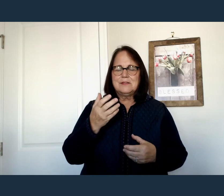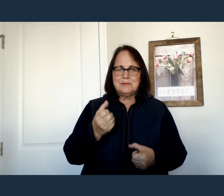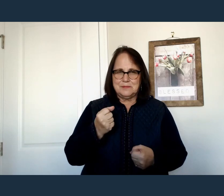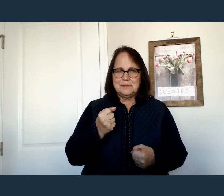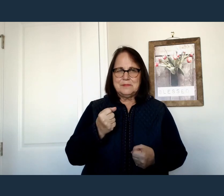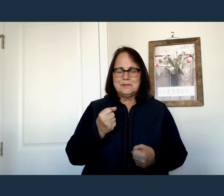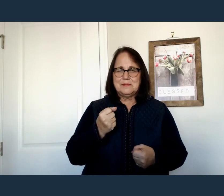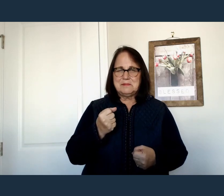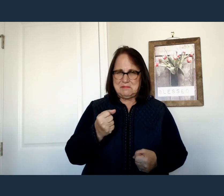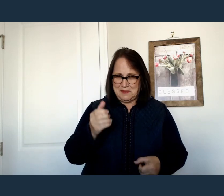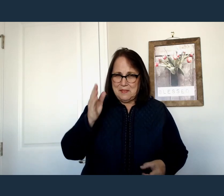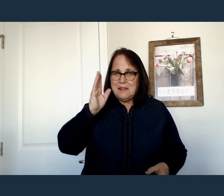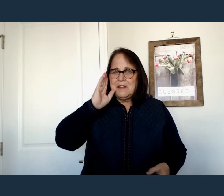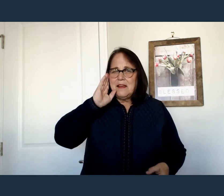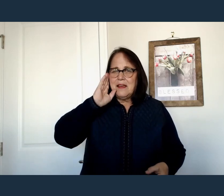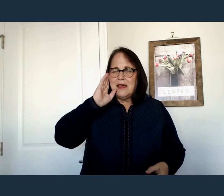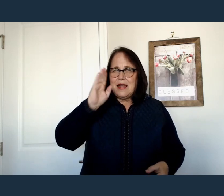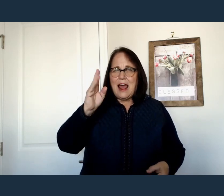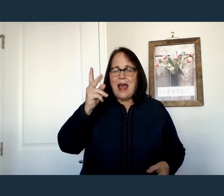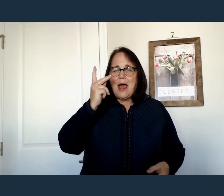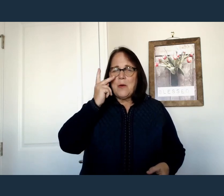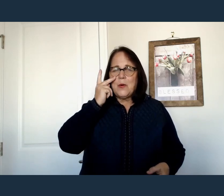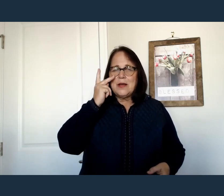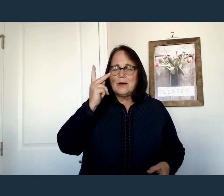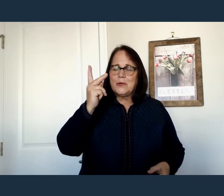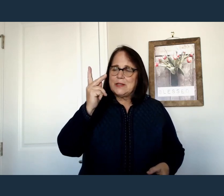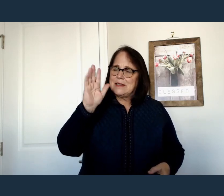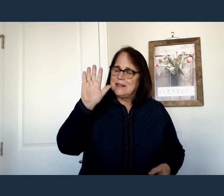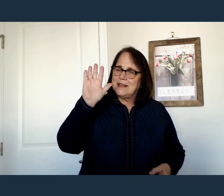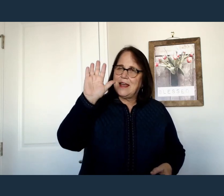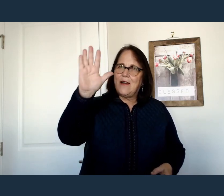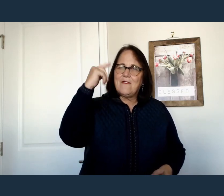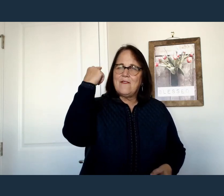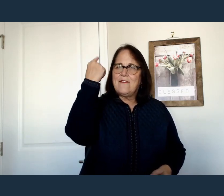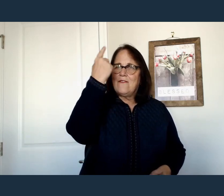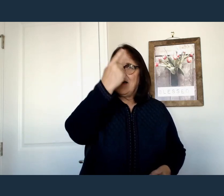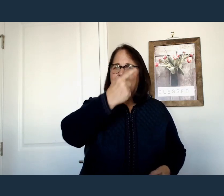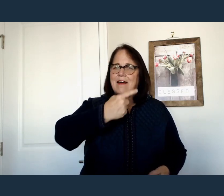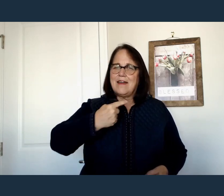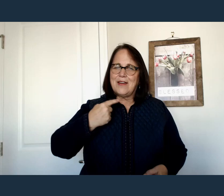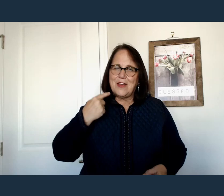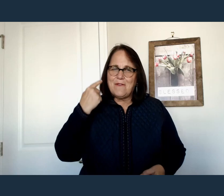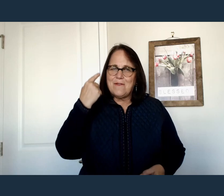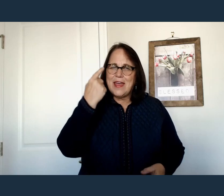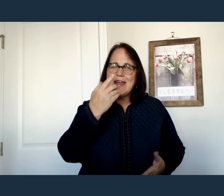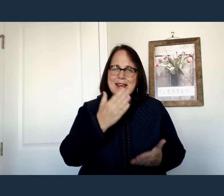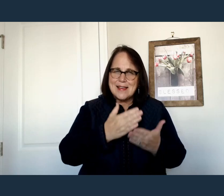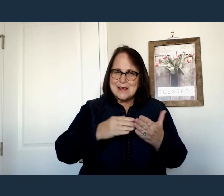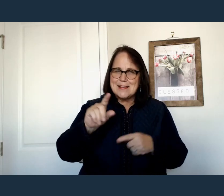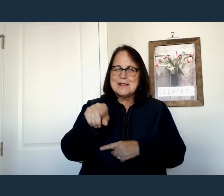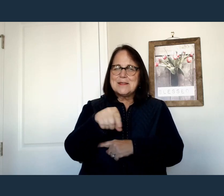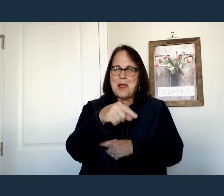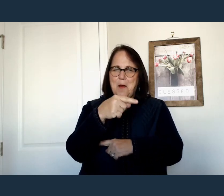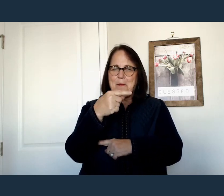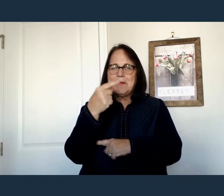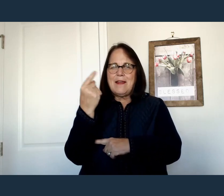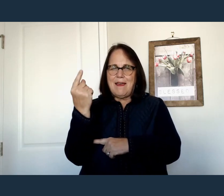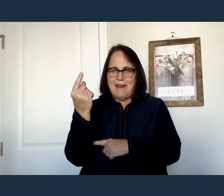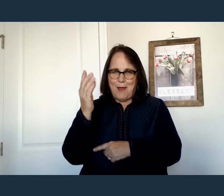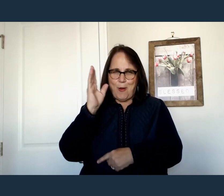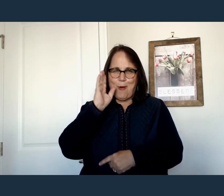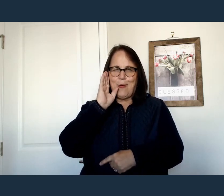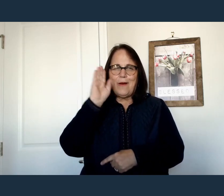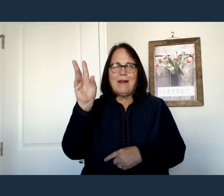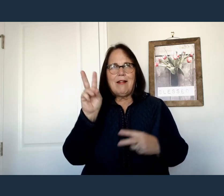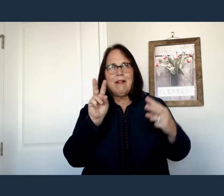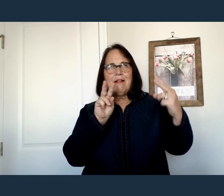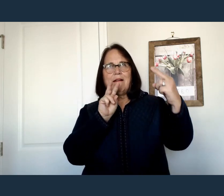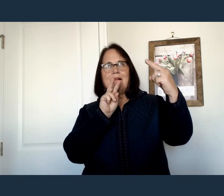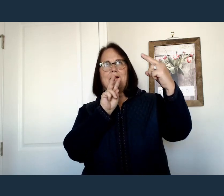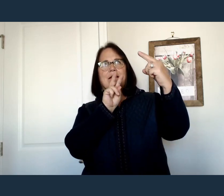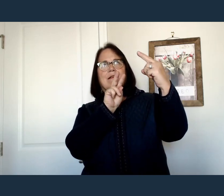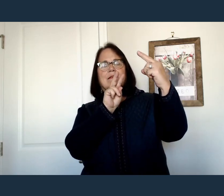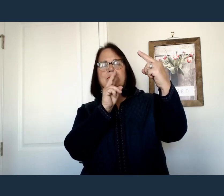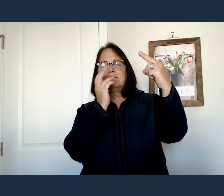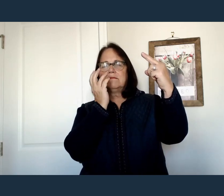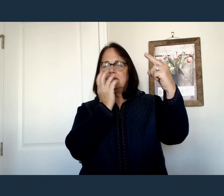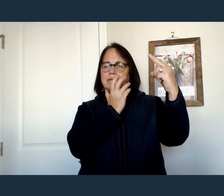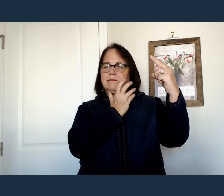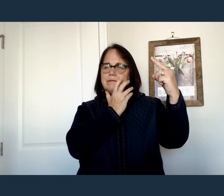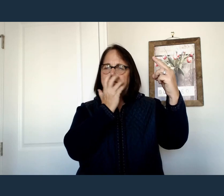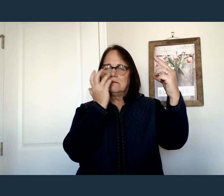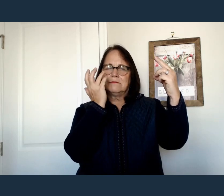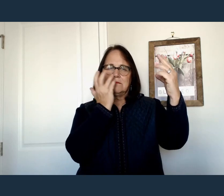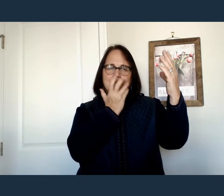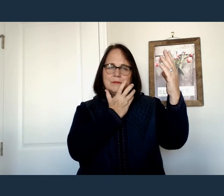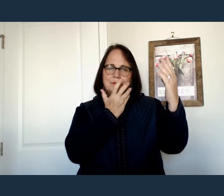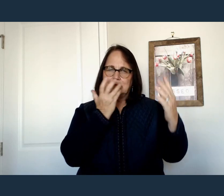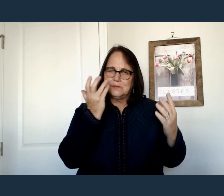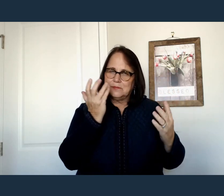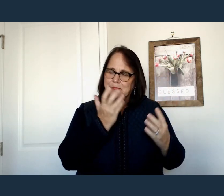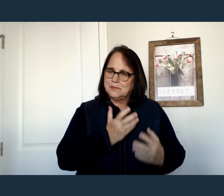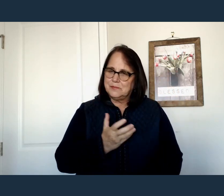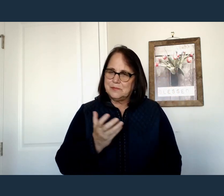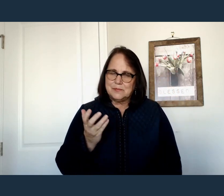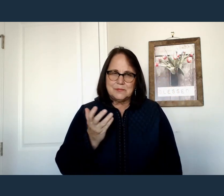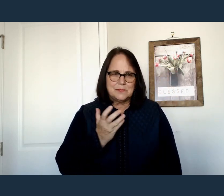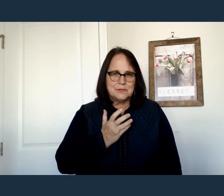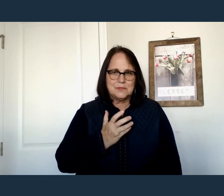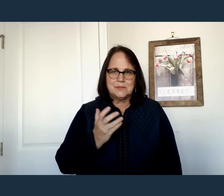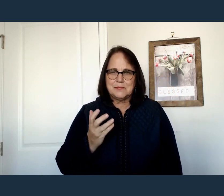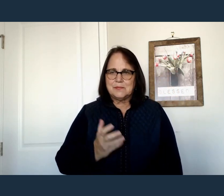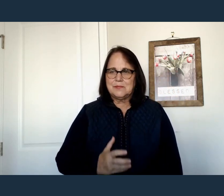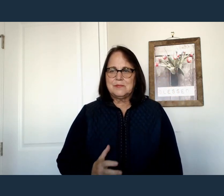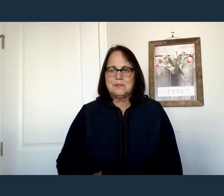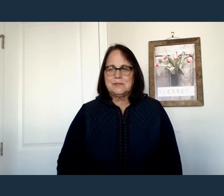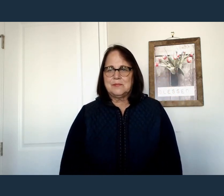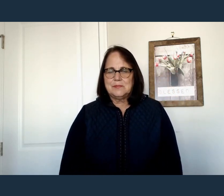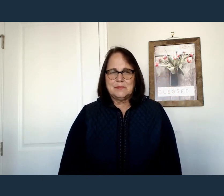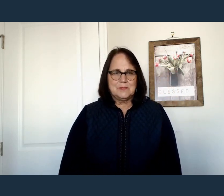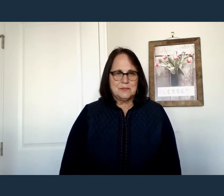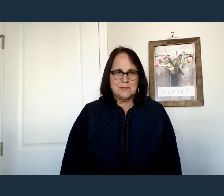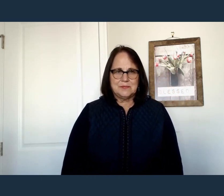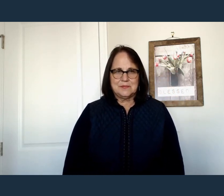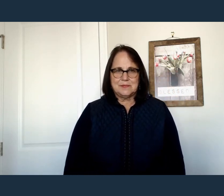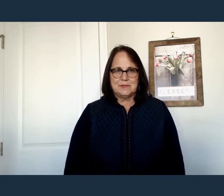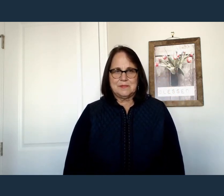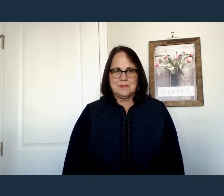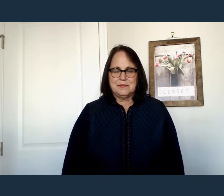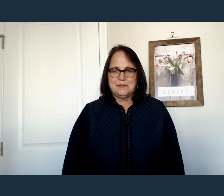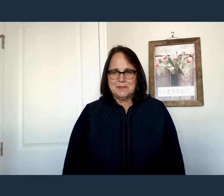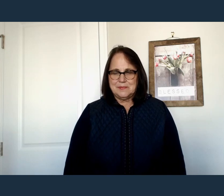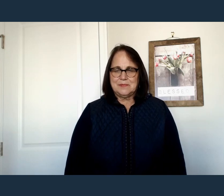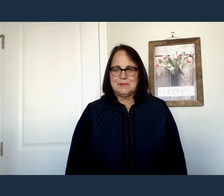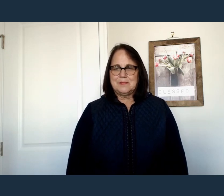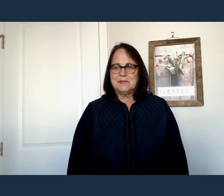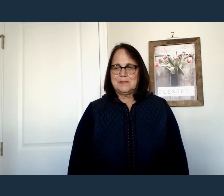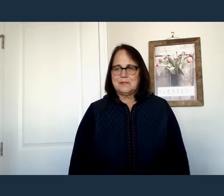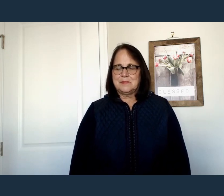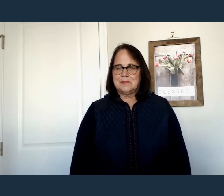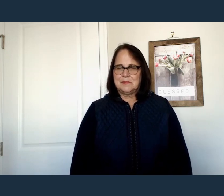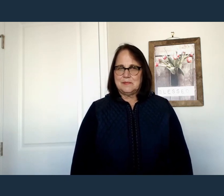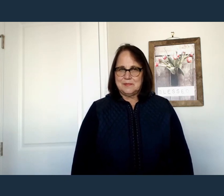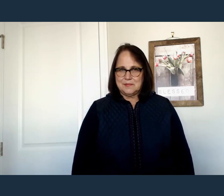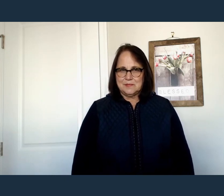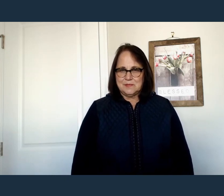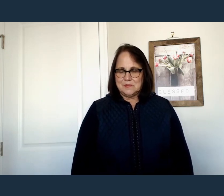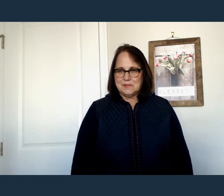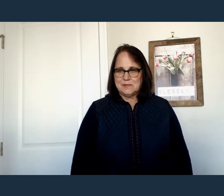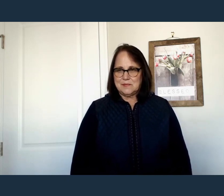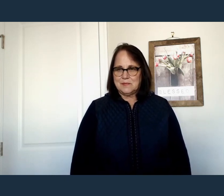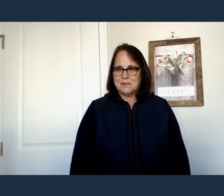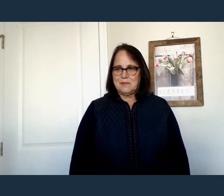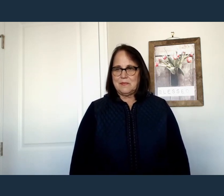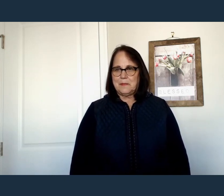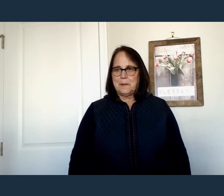That I'll see His glory Face to face